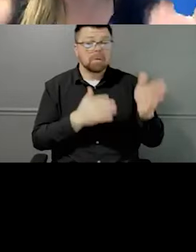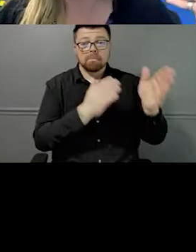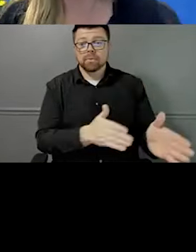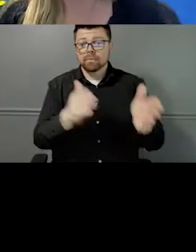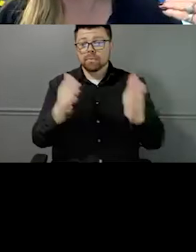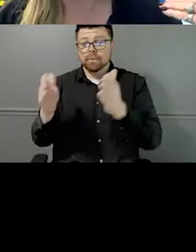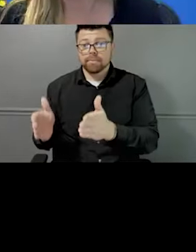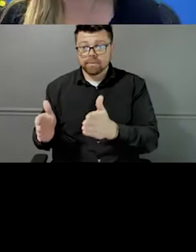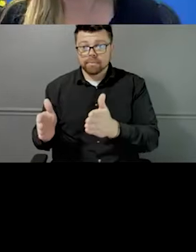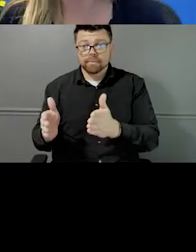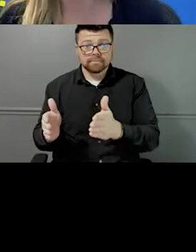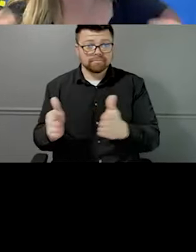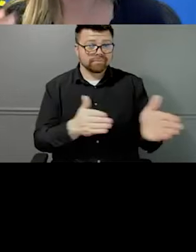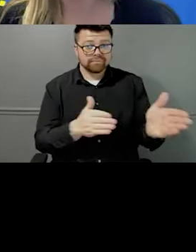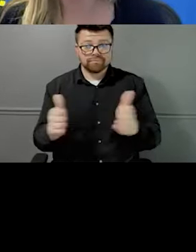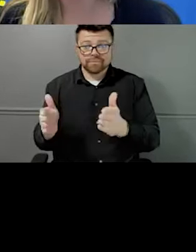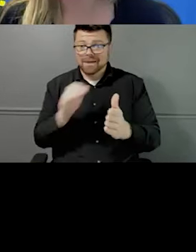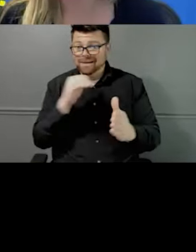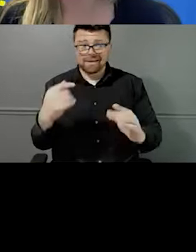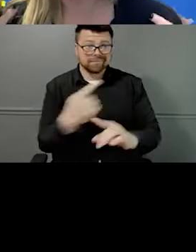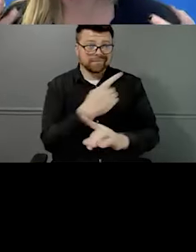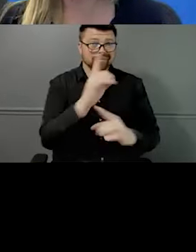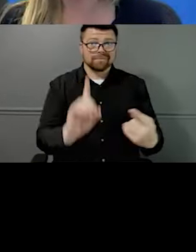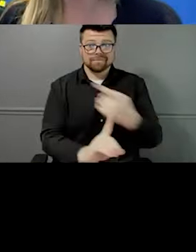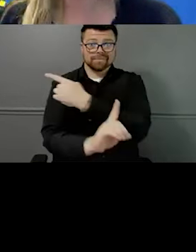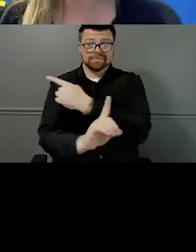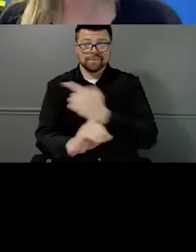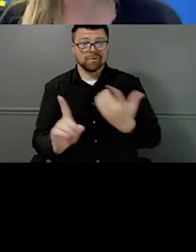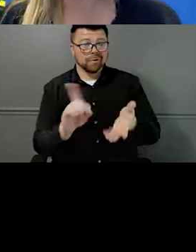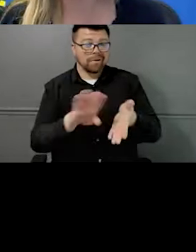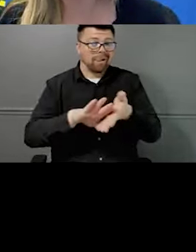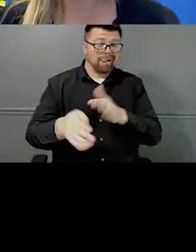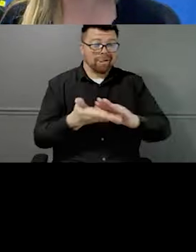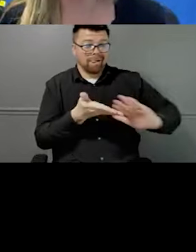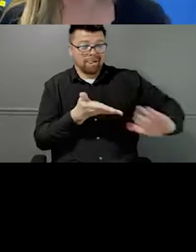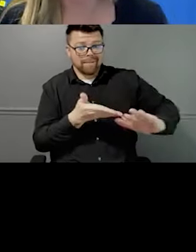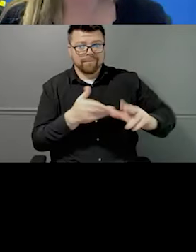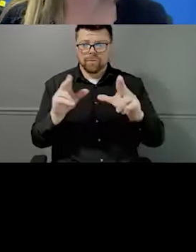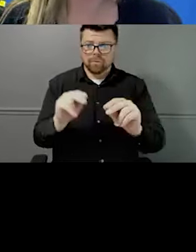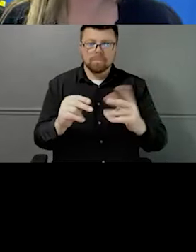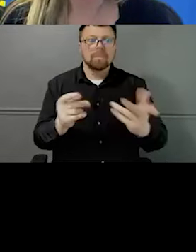are not deviations or exceptions. Both are permitted by the form.